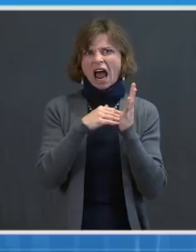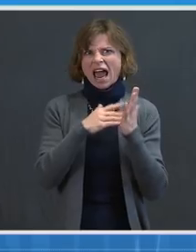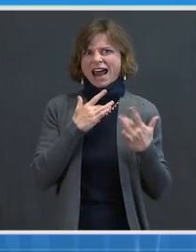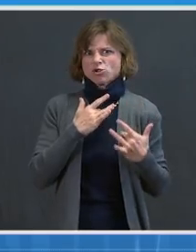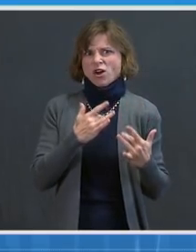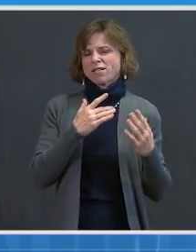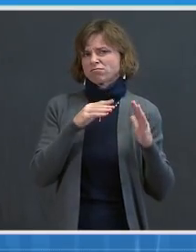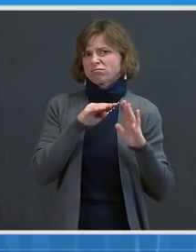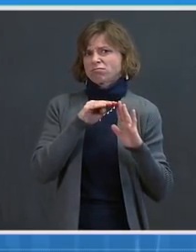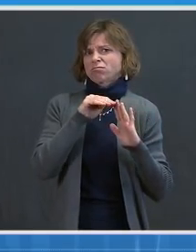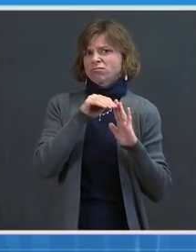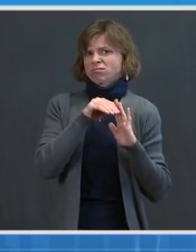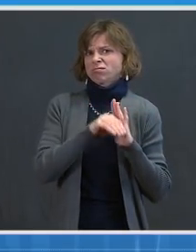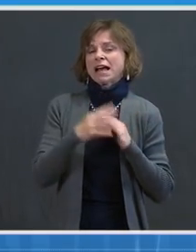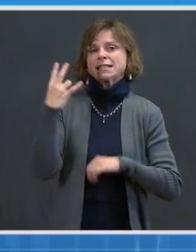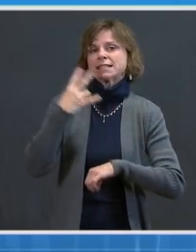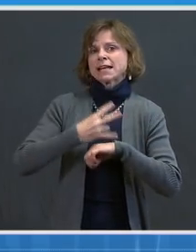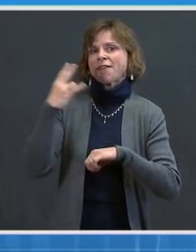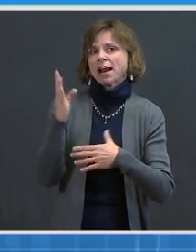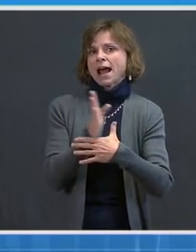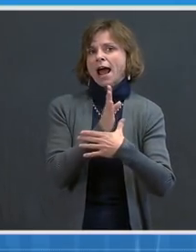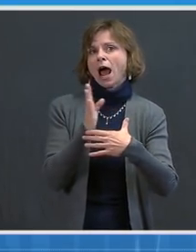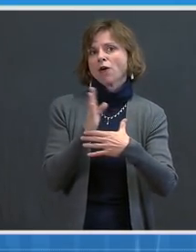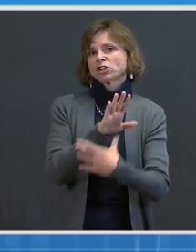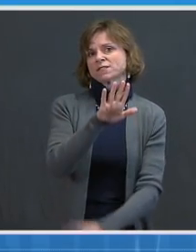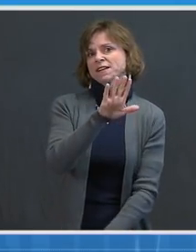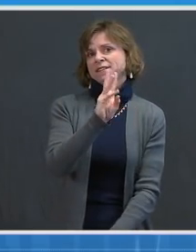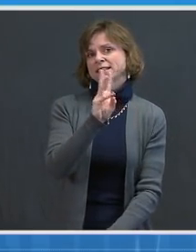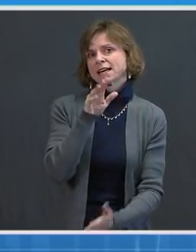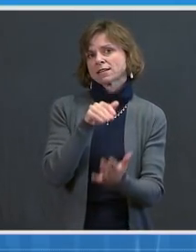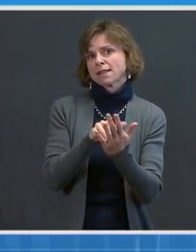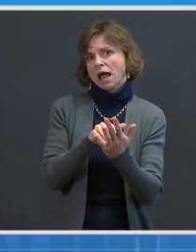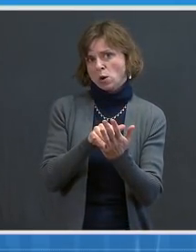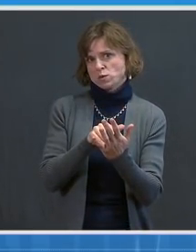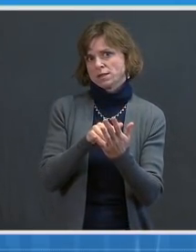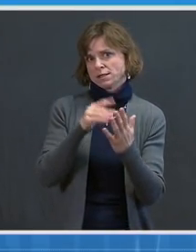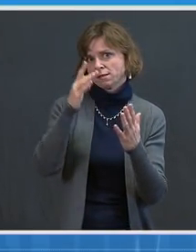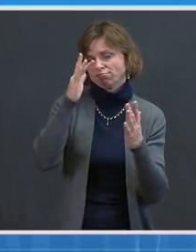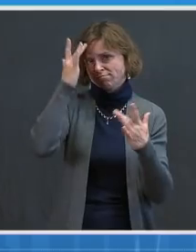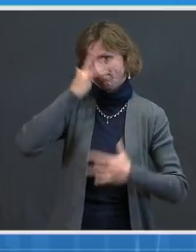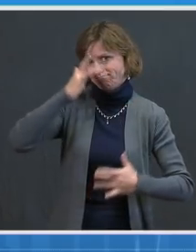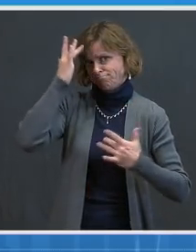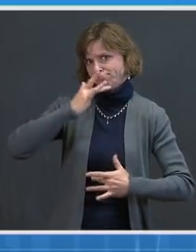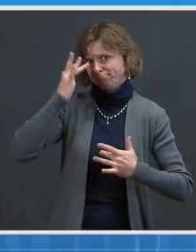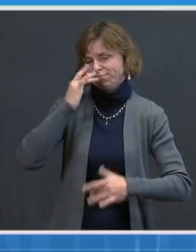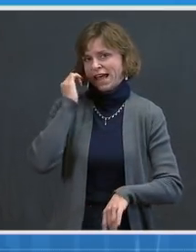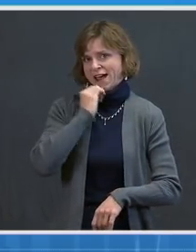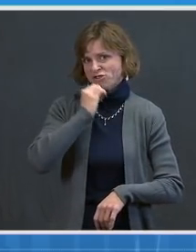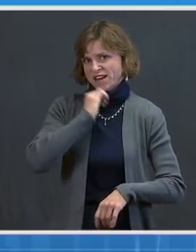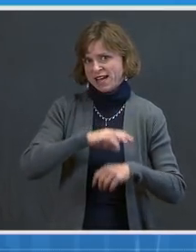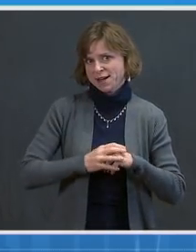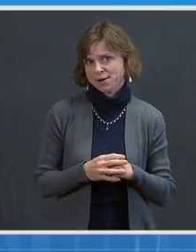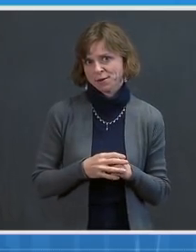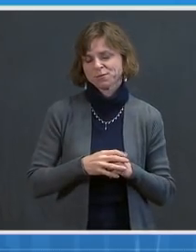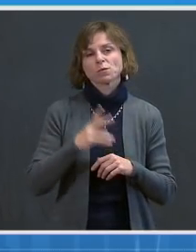with a seven-day average now of 56,000 cases per day. We also continue to see decreases in new hospital